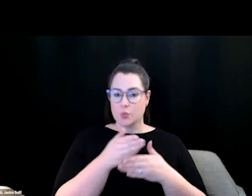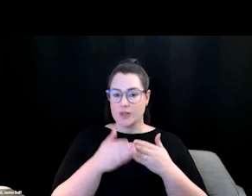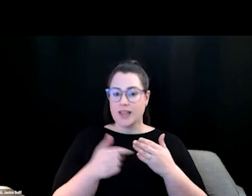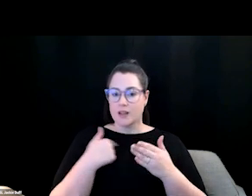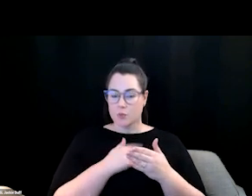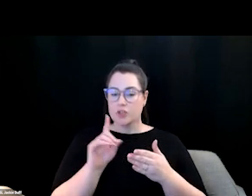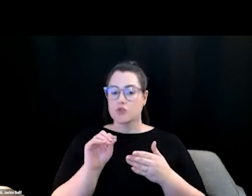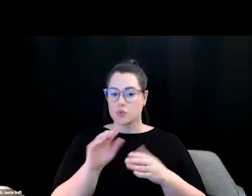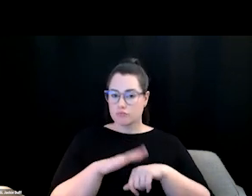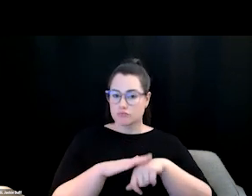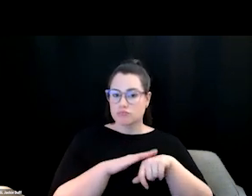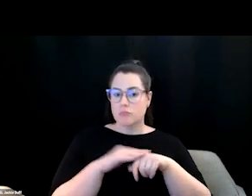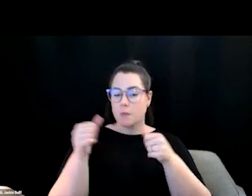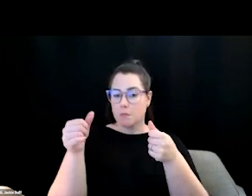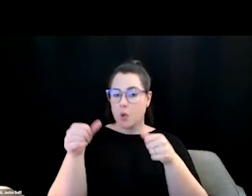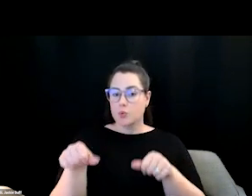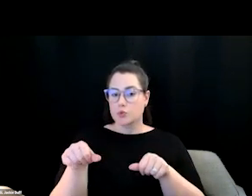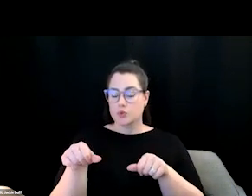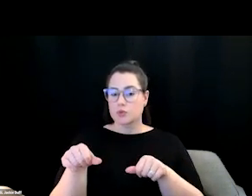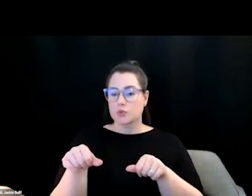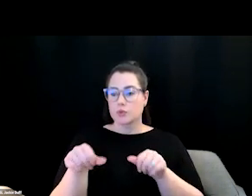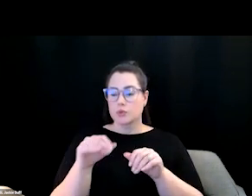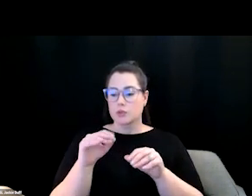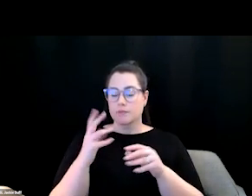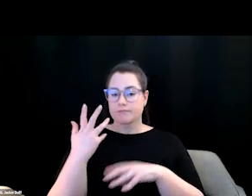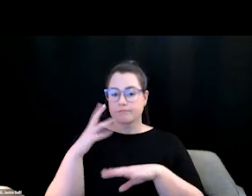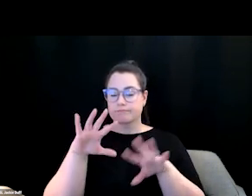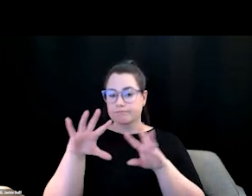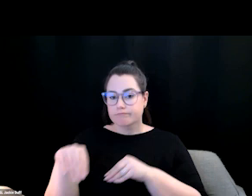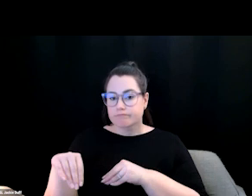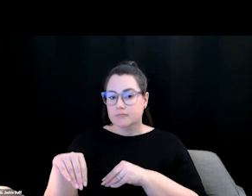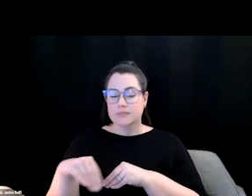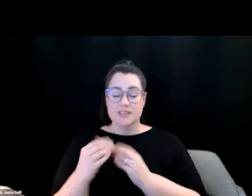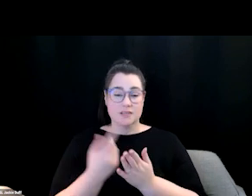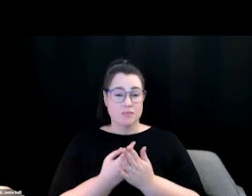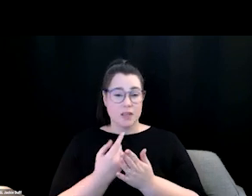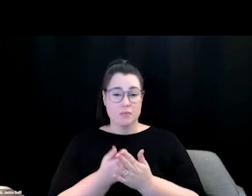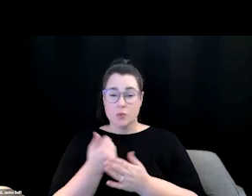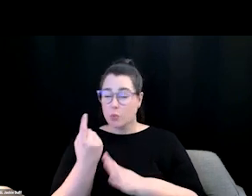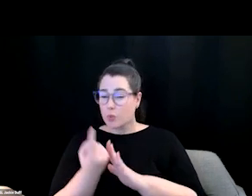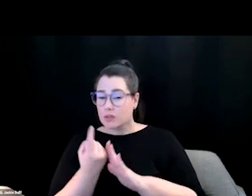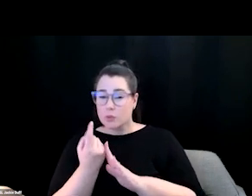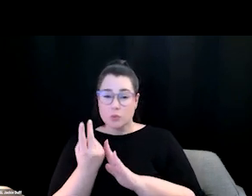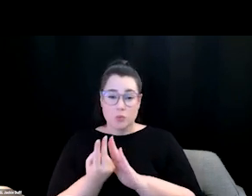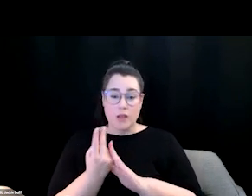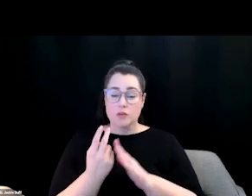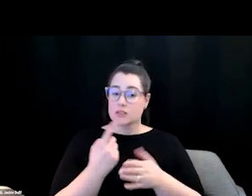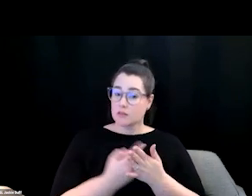Sometimes they're very light, meaning, you know, there's only a couple hours of outage. And sometimes they're very long. Please plan accordingly.